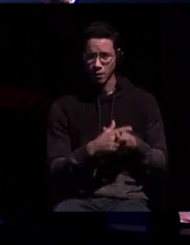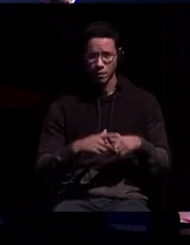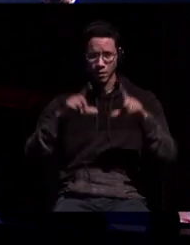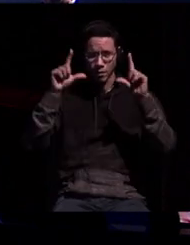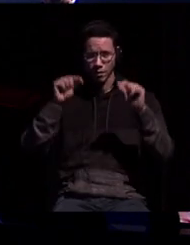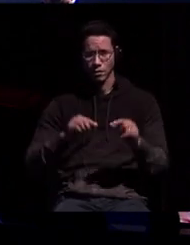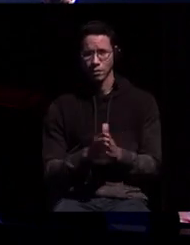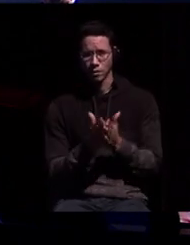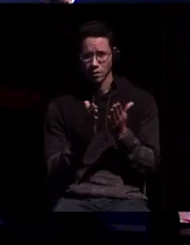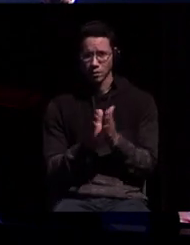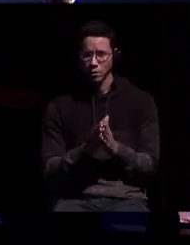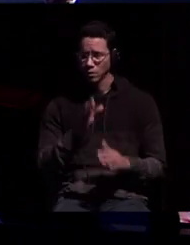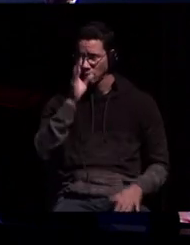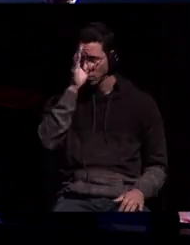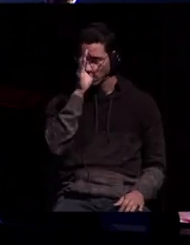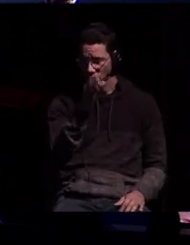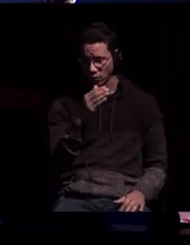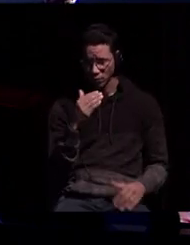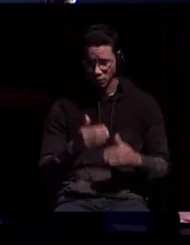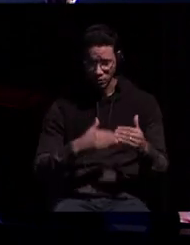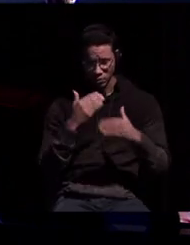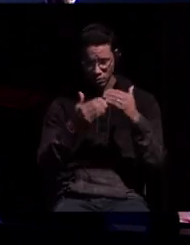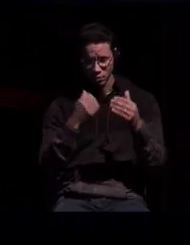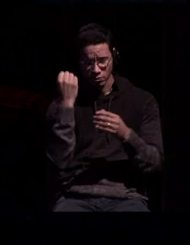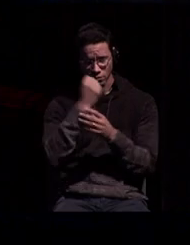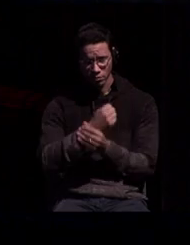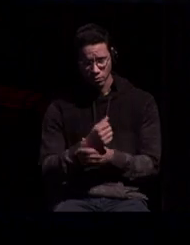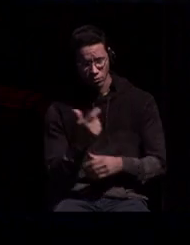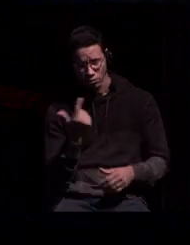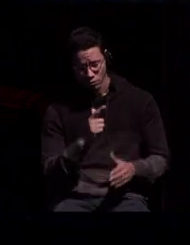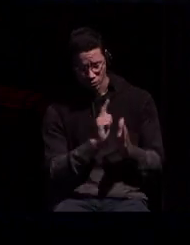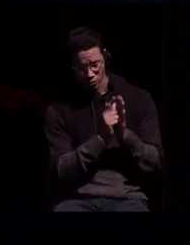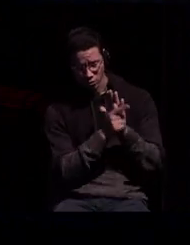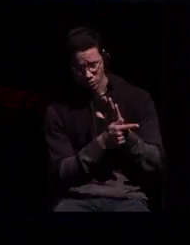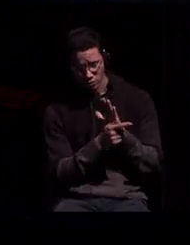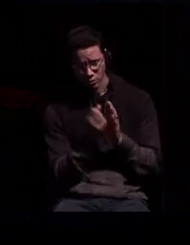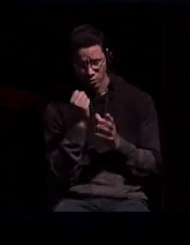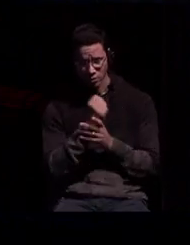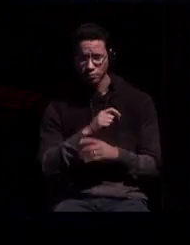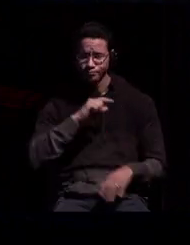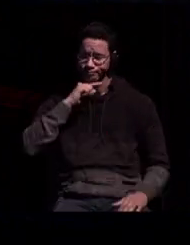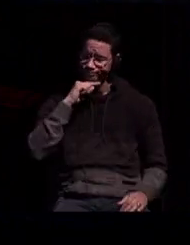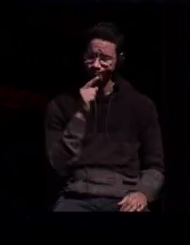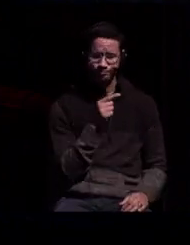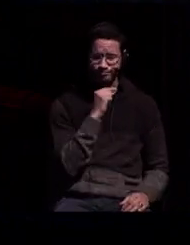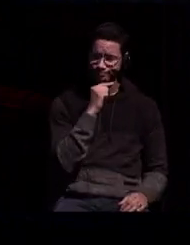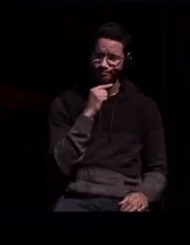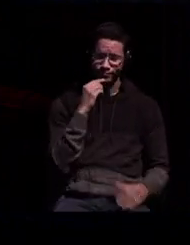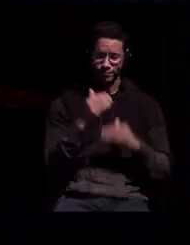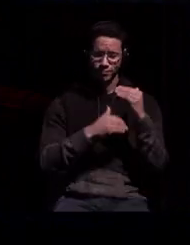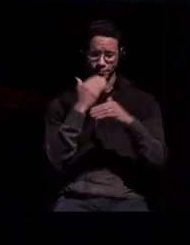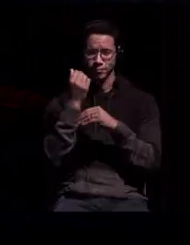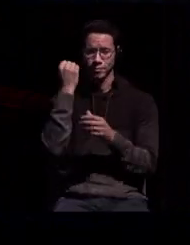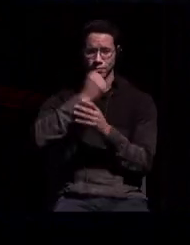is not in tourism sustainable development we will attain a mediocre sustainable development.